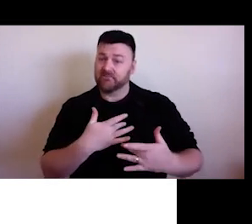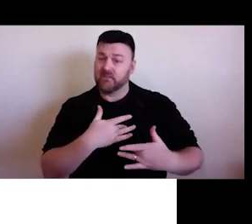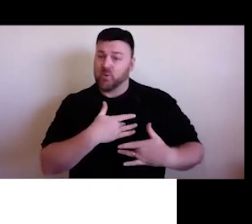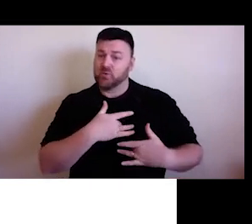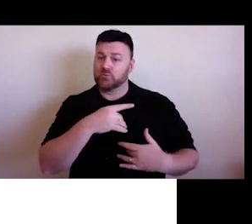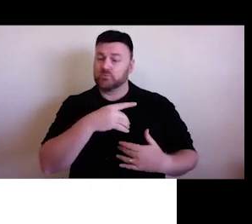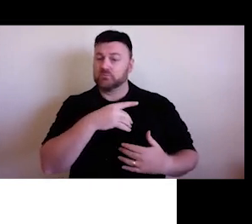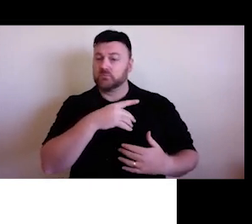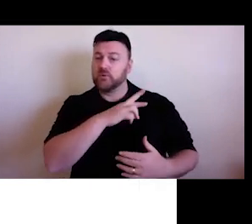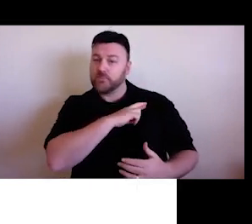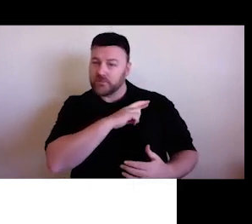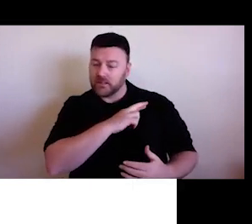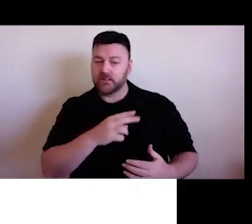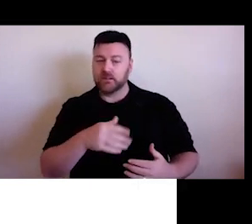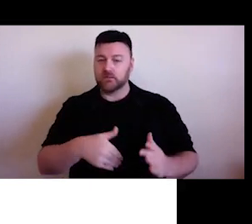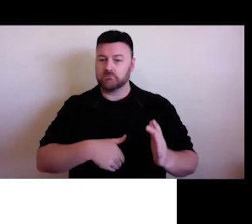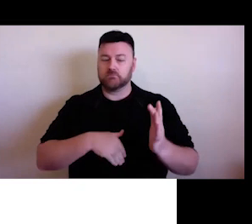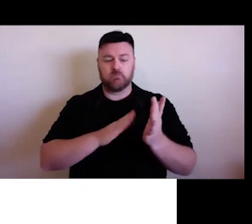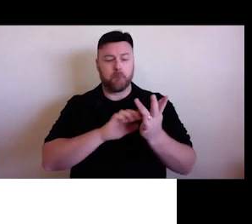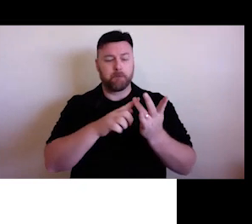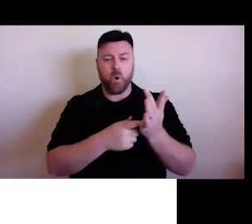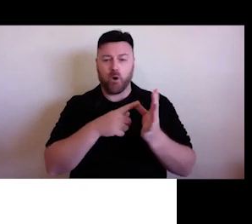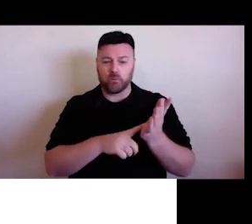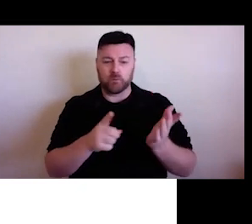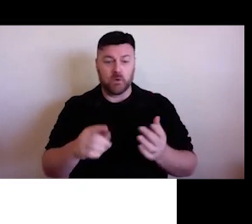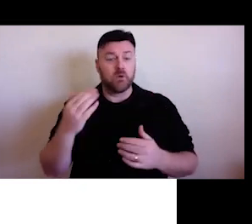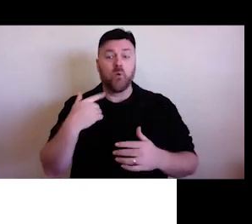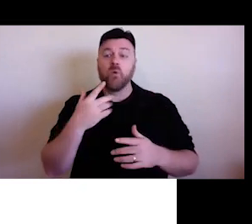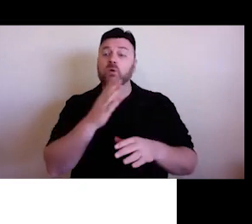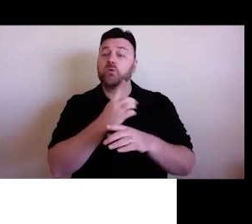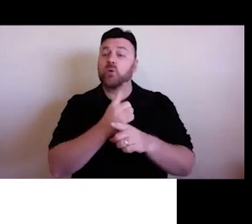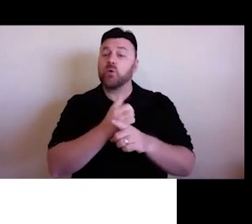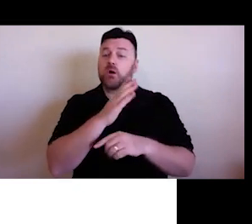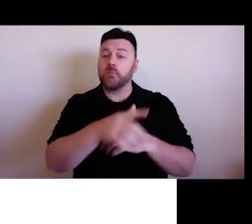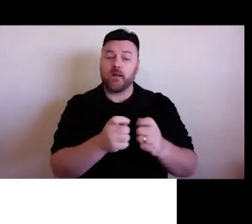talking about values, identities, stories, reputation, loyalty,